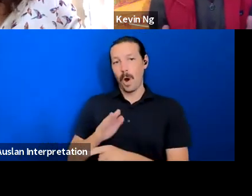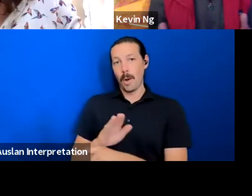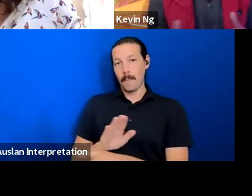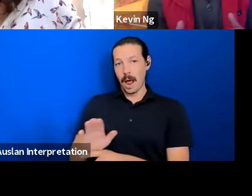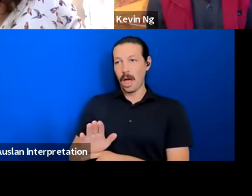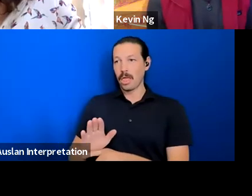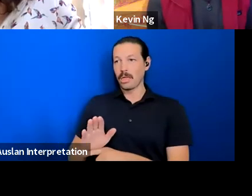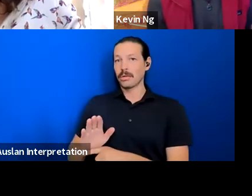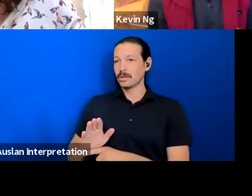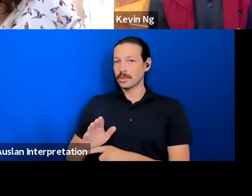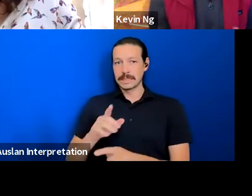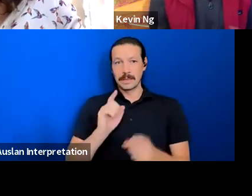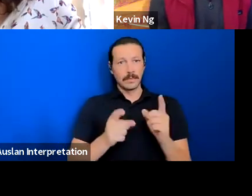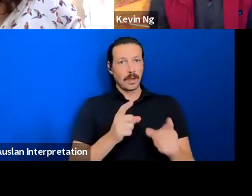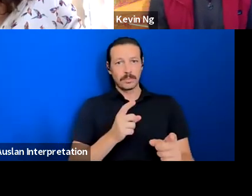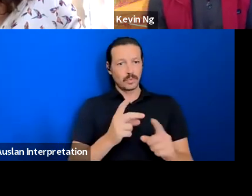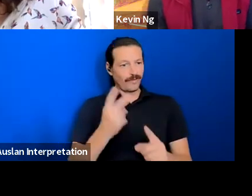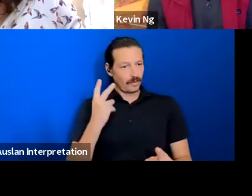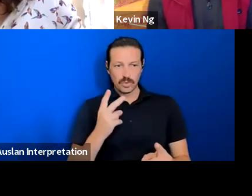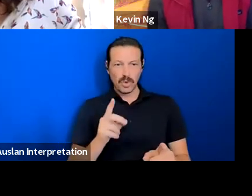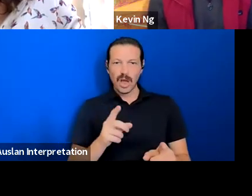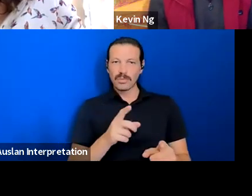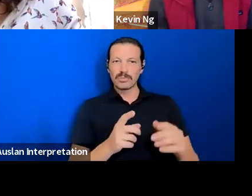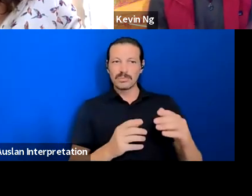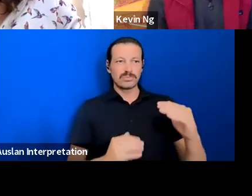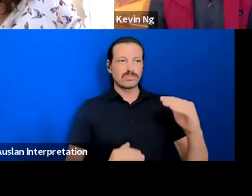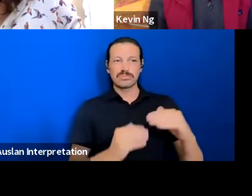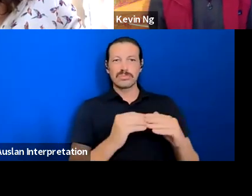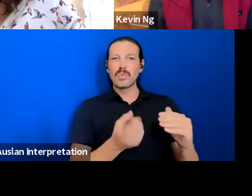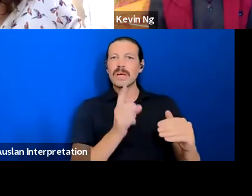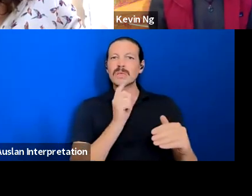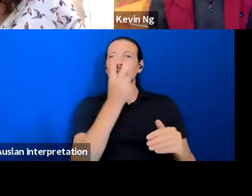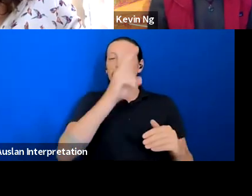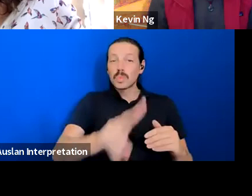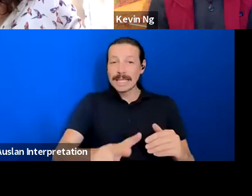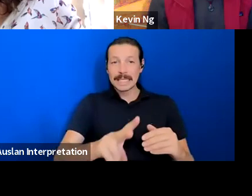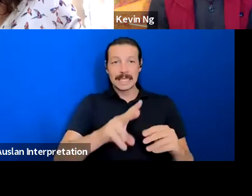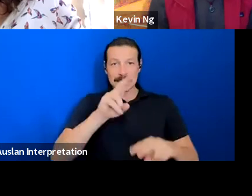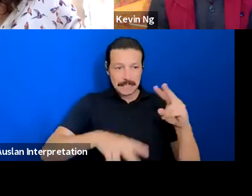think for me it was committing a certain timeframe that I wanted to operate by and being able to kind